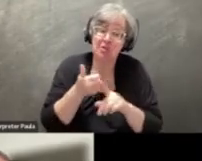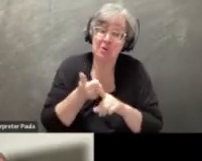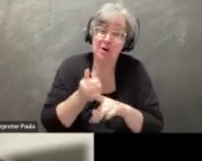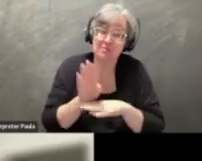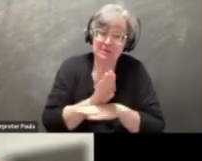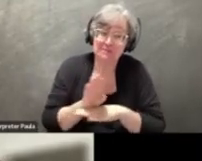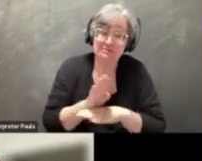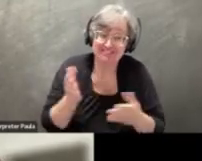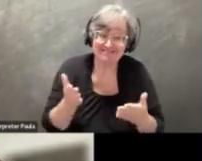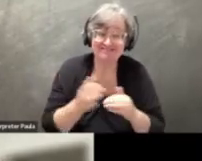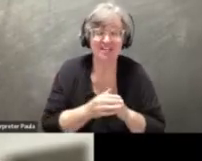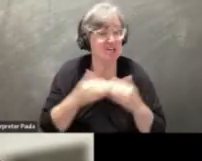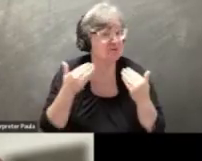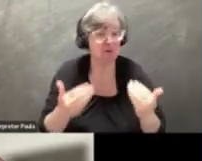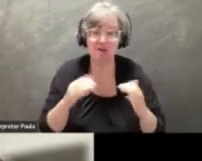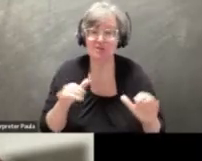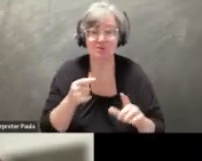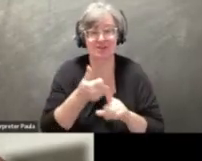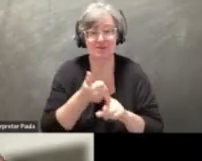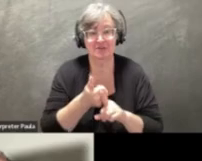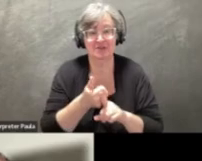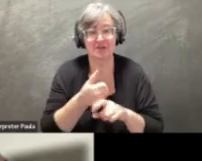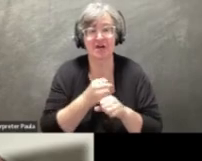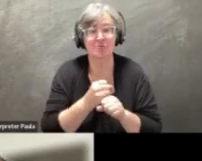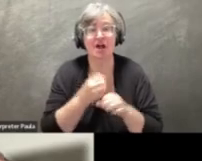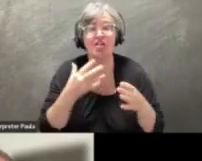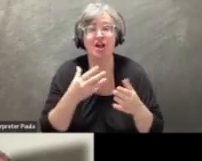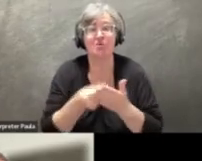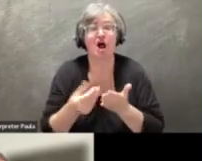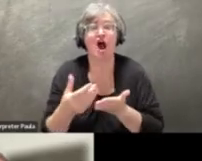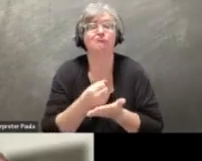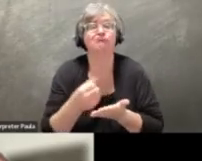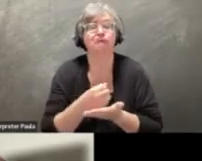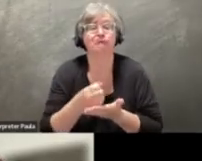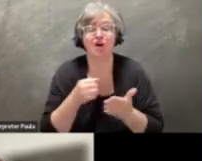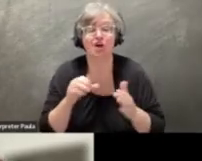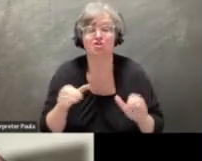into it themselves and make a whole lot of money doing what they knew would say and what